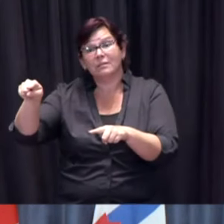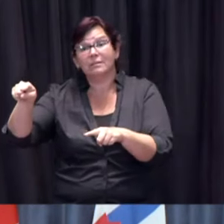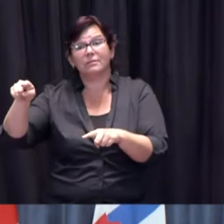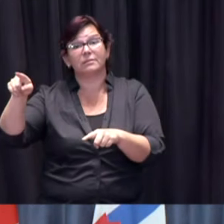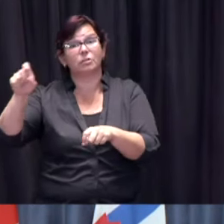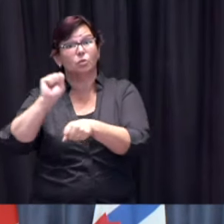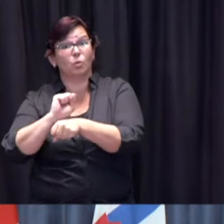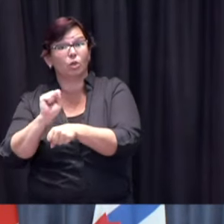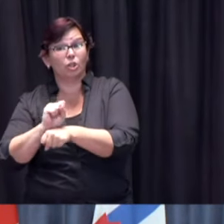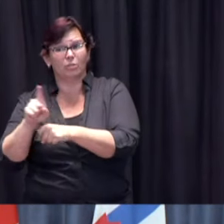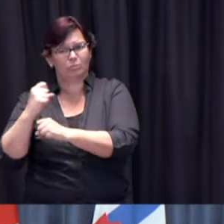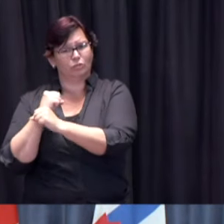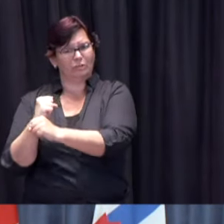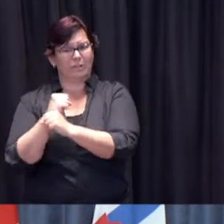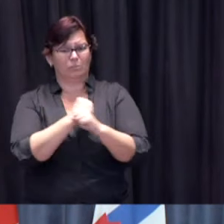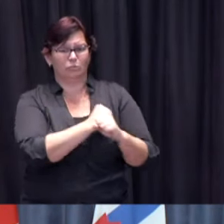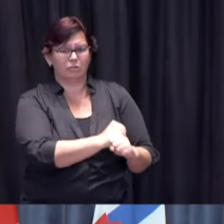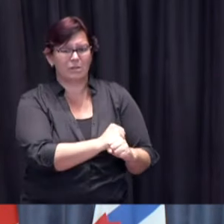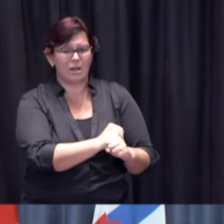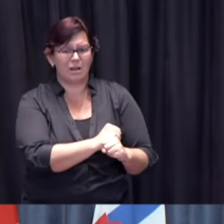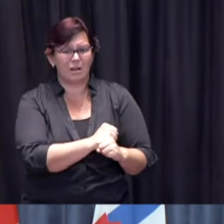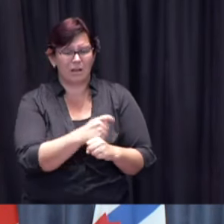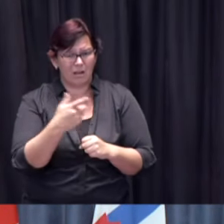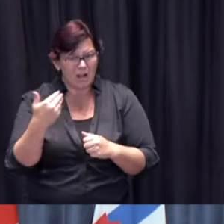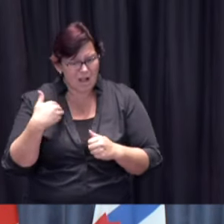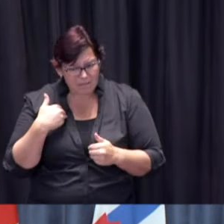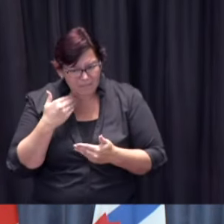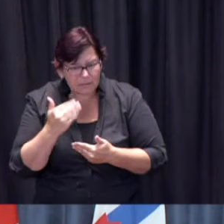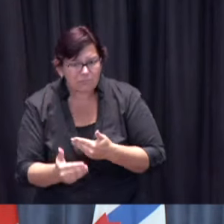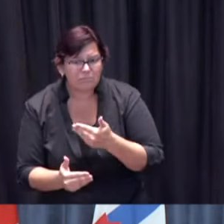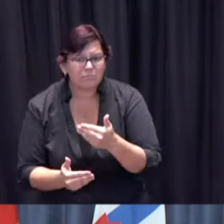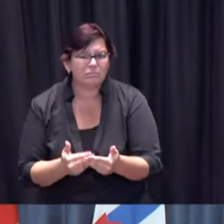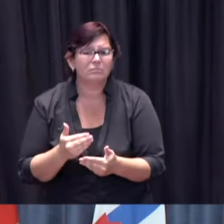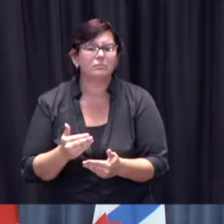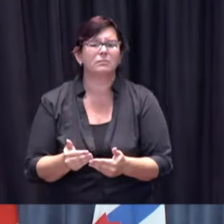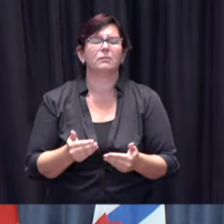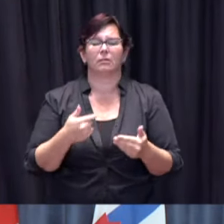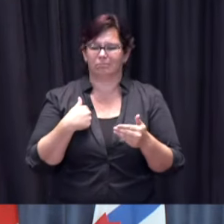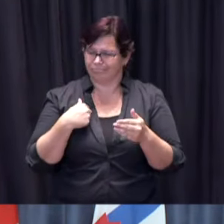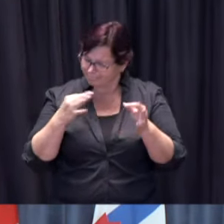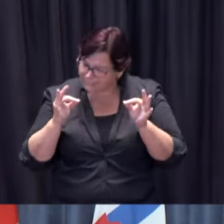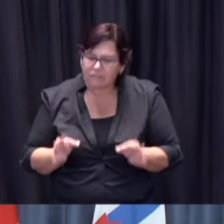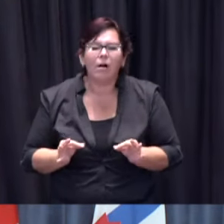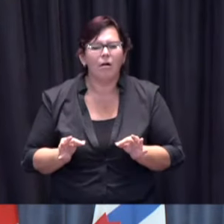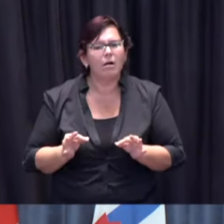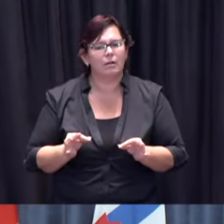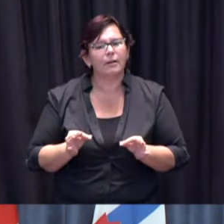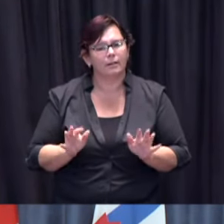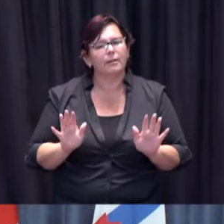As we move forward we've we've made a decision at all times to be guided by experts